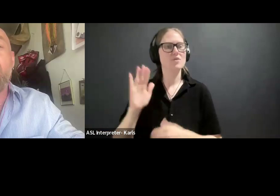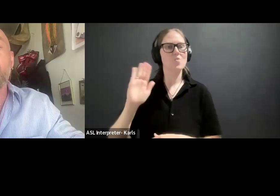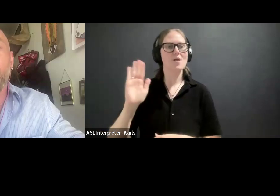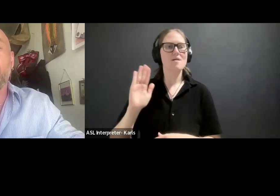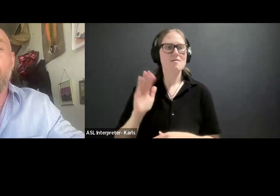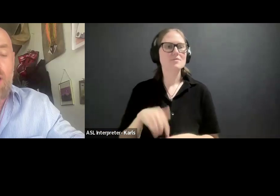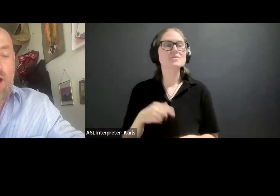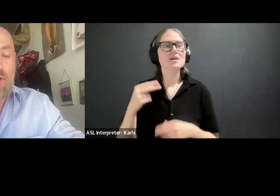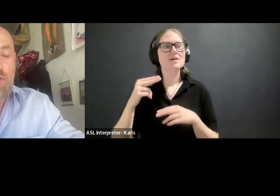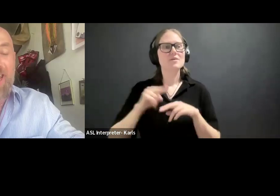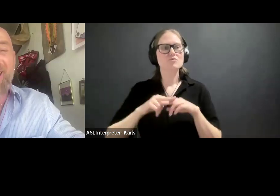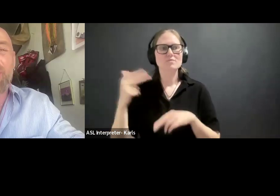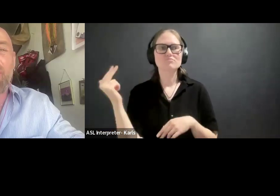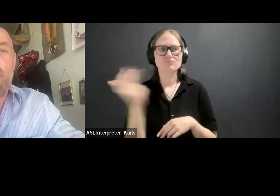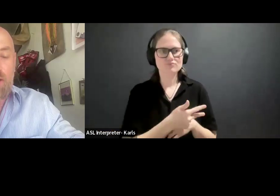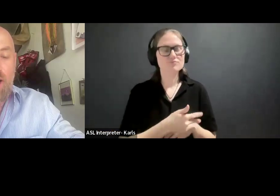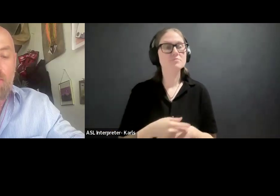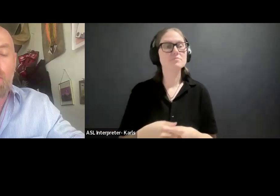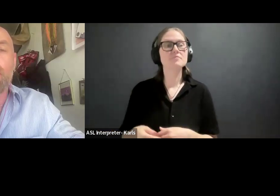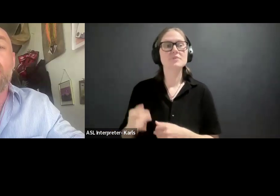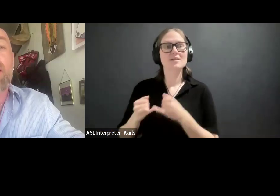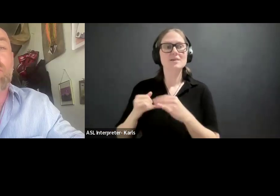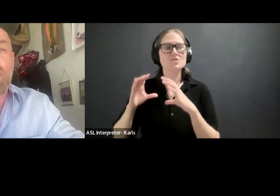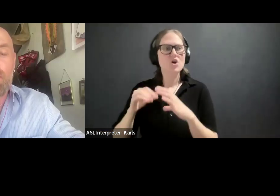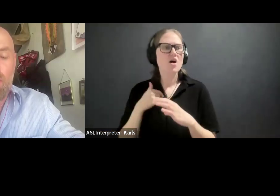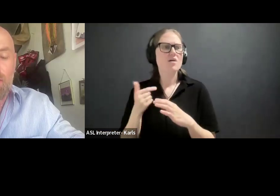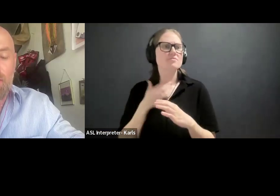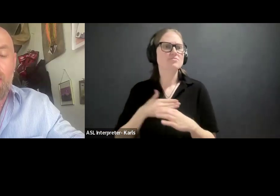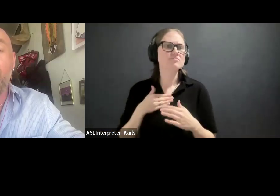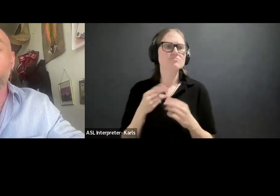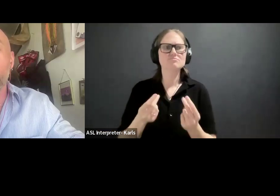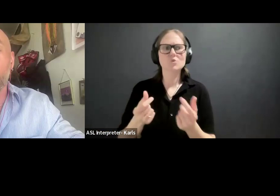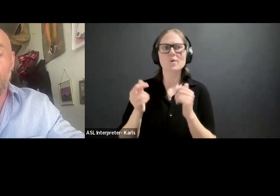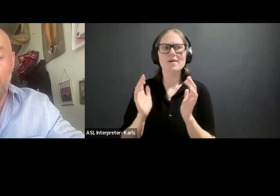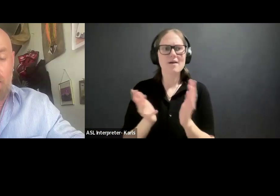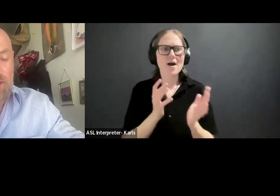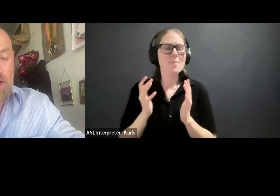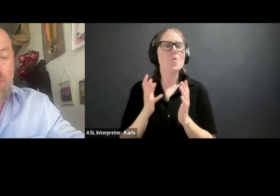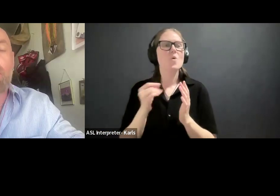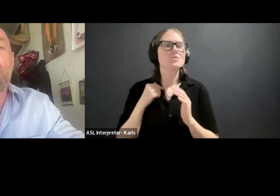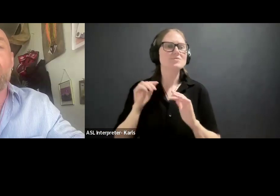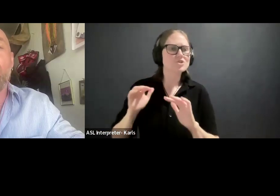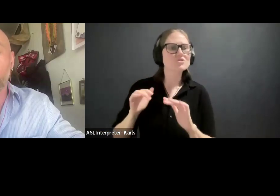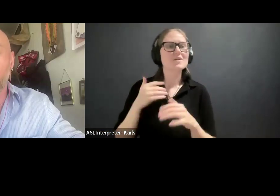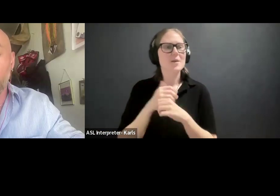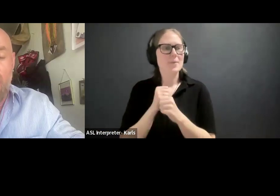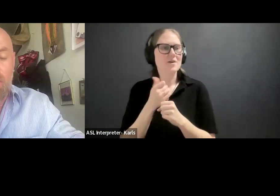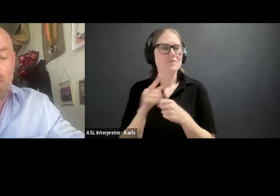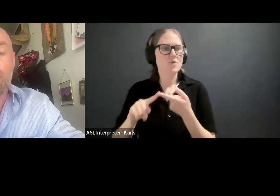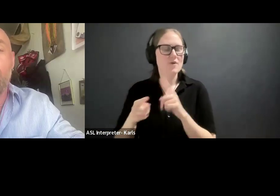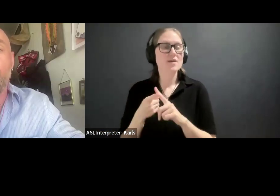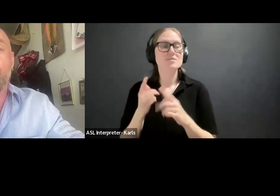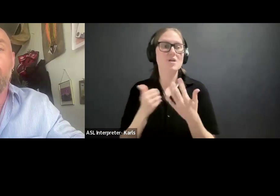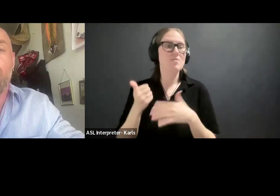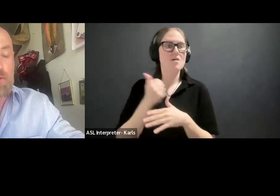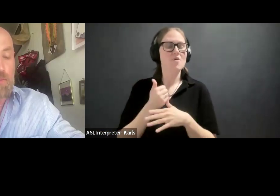In the last car, I've enjoyed countless quick combos and furtive trysts, and made a few friends. But above all, I consider the Metro my one true love.